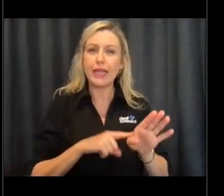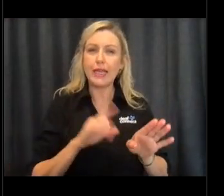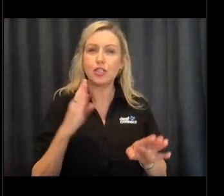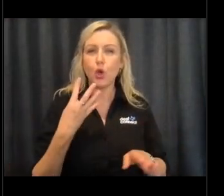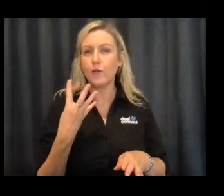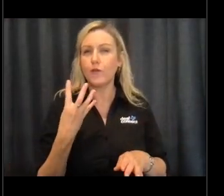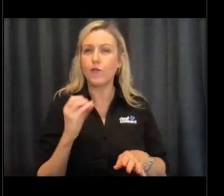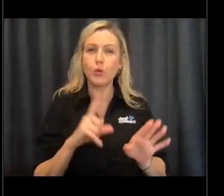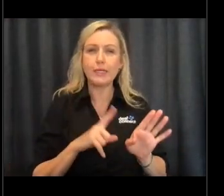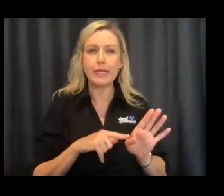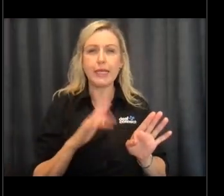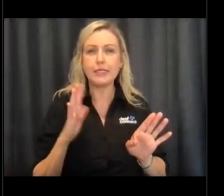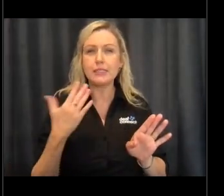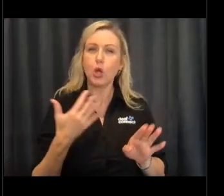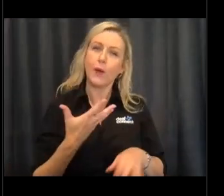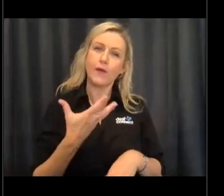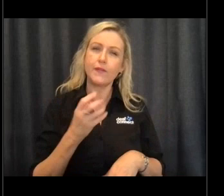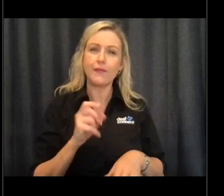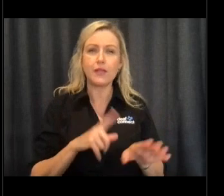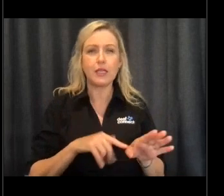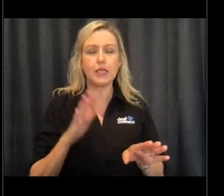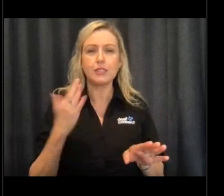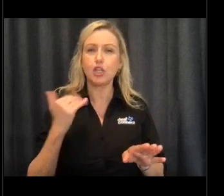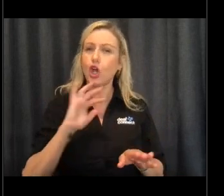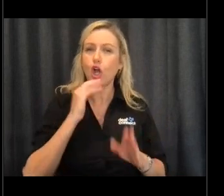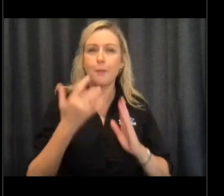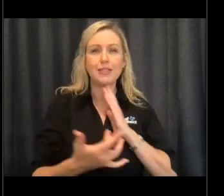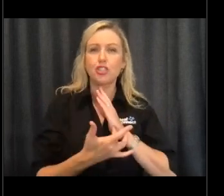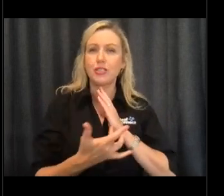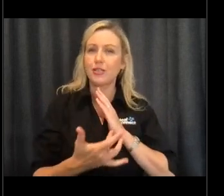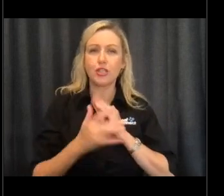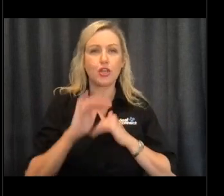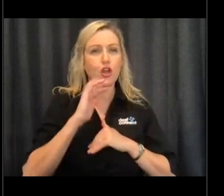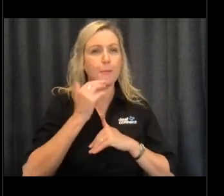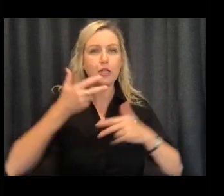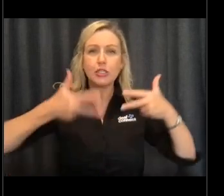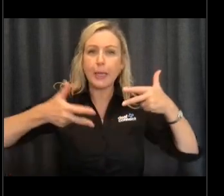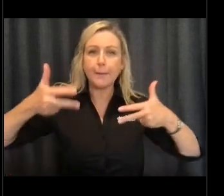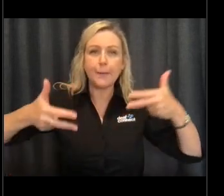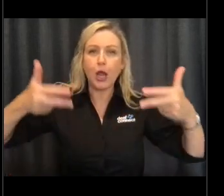video or technology around to lodge those claims. Course.